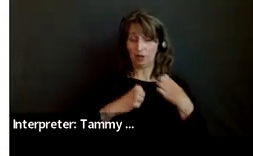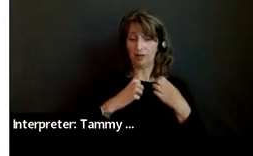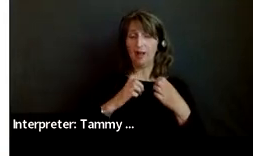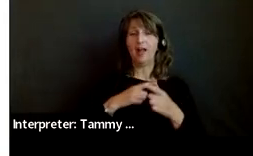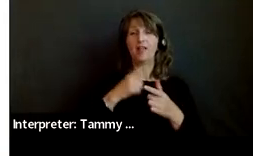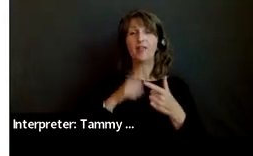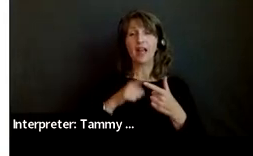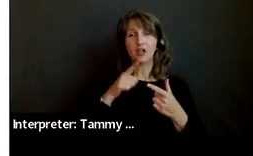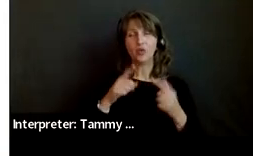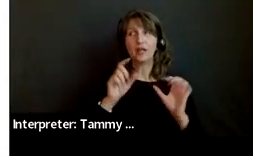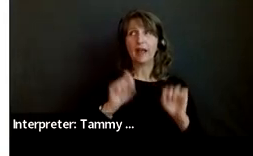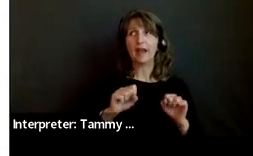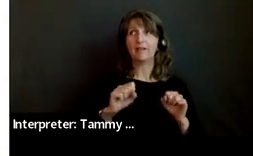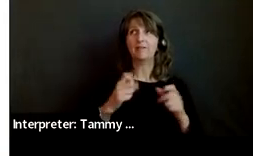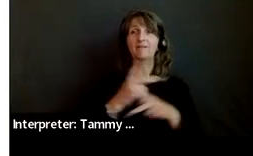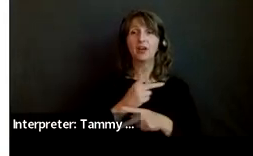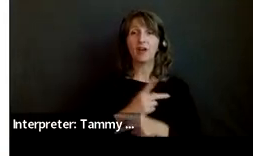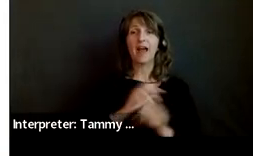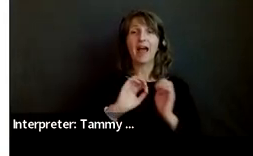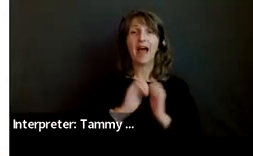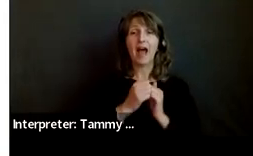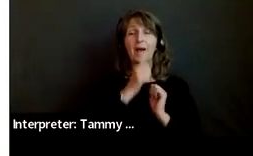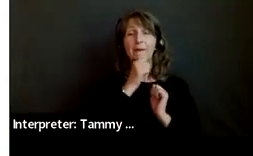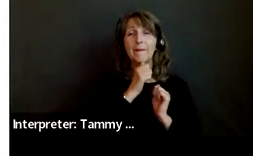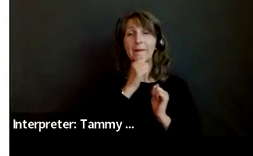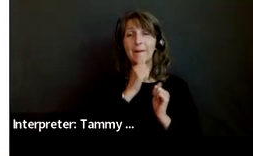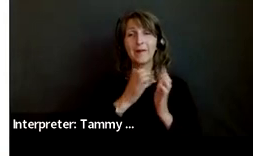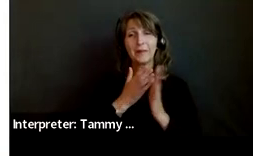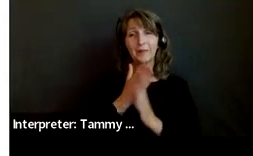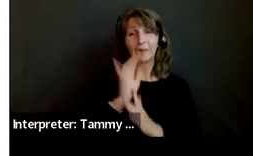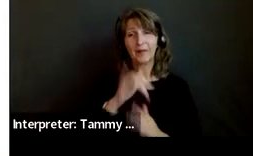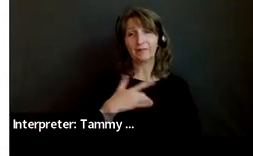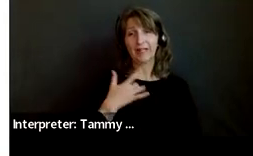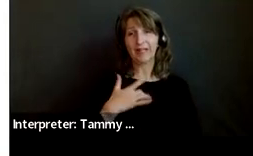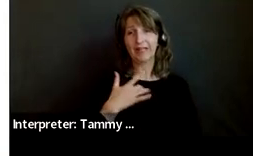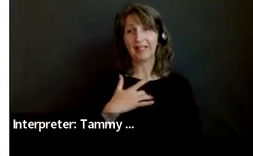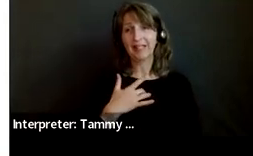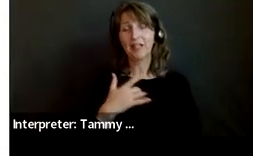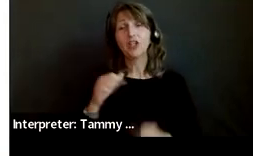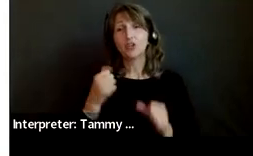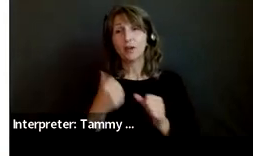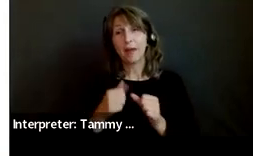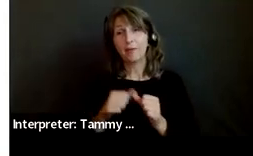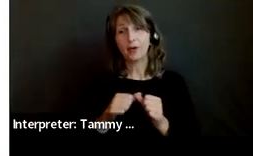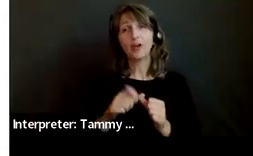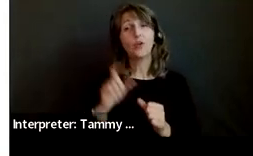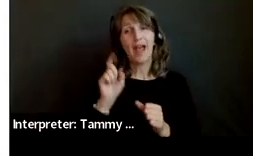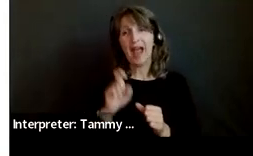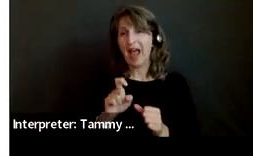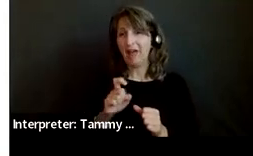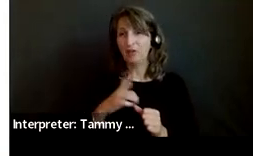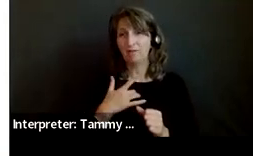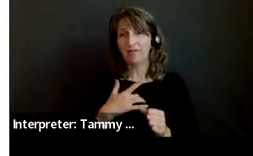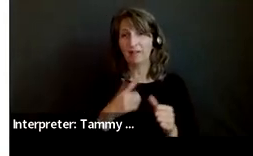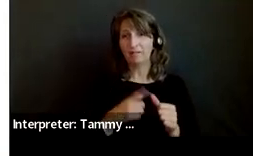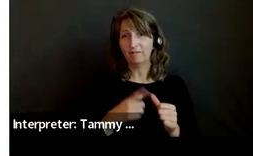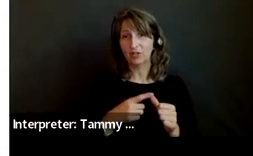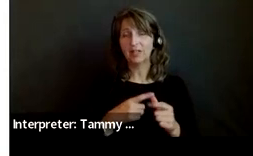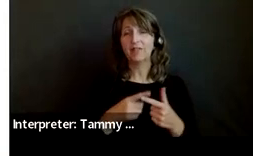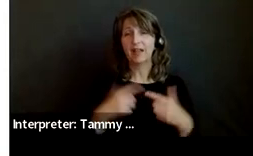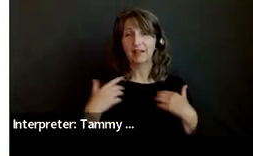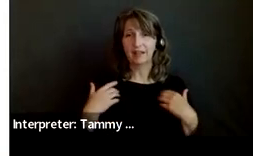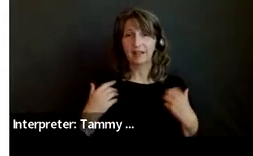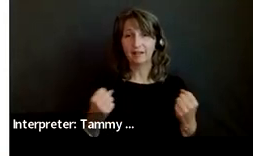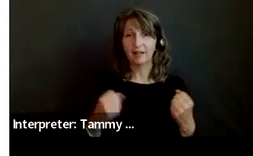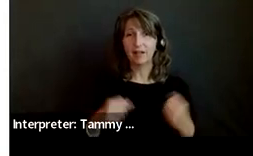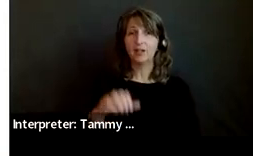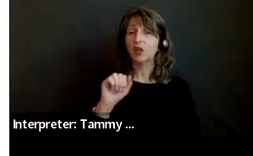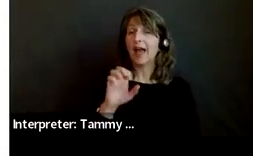Which is what we want. Remembering we must feel in order to heal. So essentially as an active listener, when the brain isn't automatically being able to tell an individual they're feeling words because it's overwhelmed.